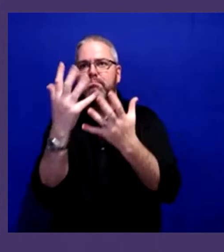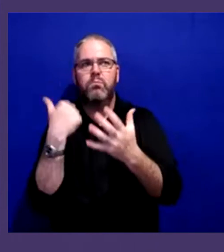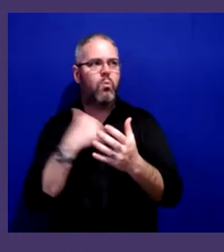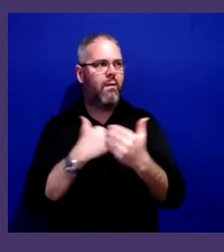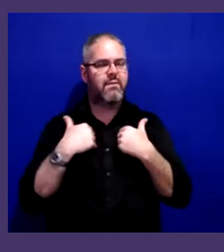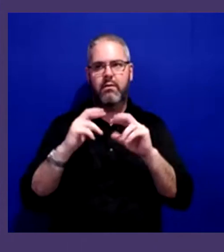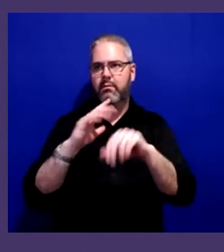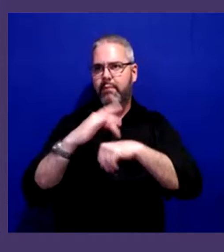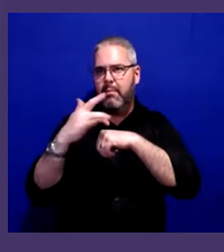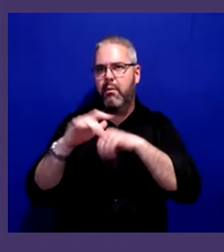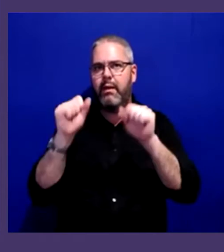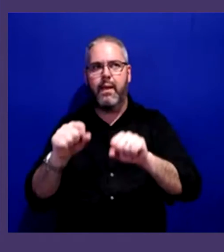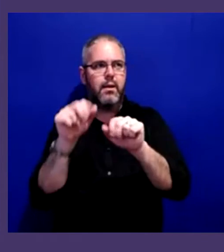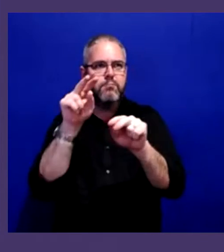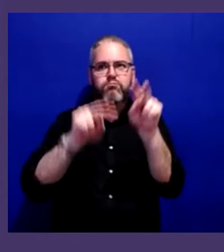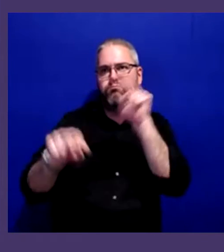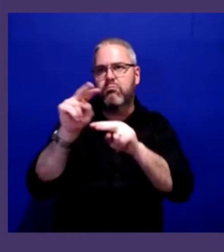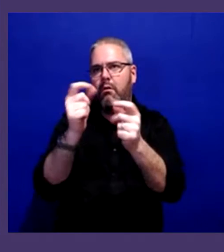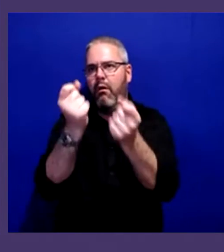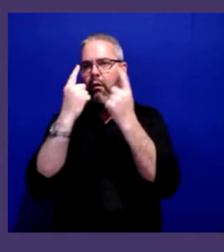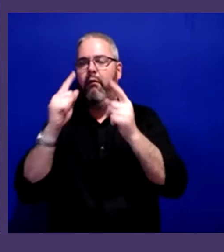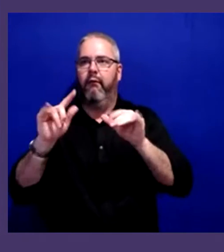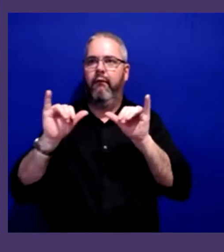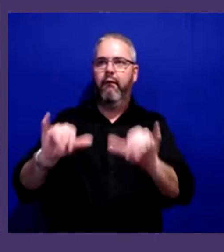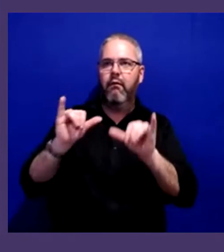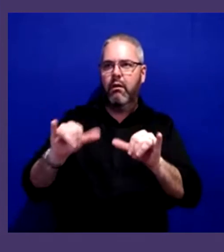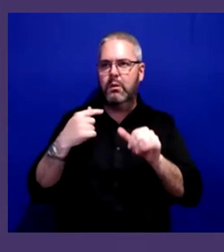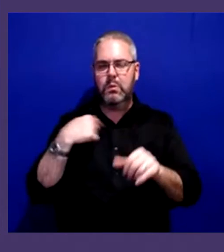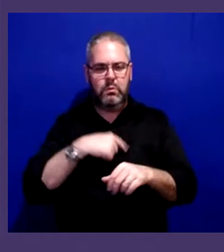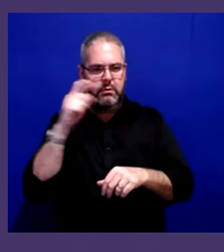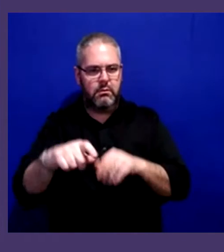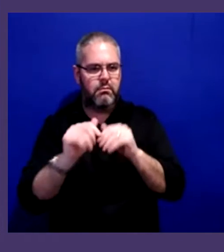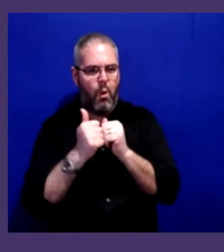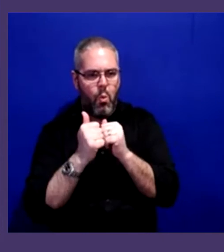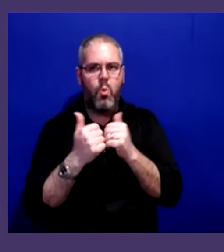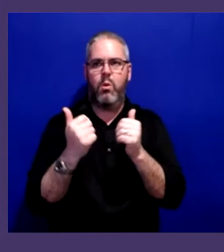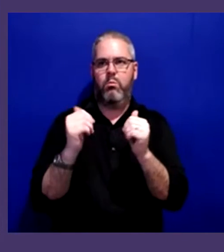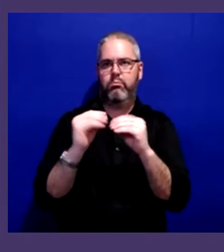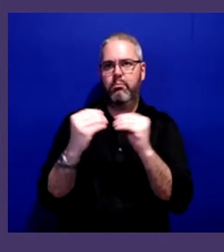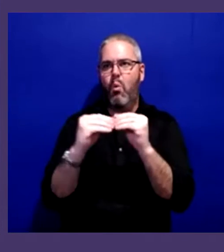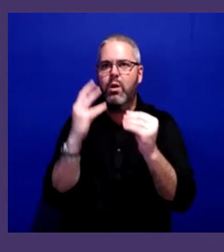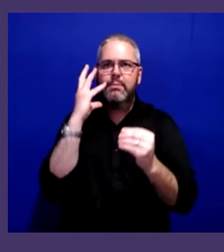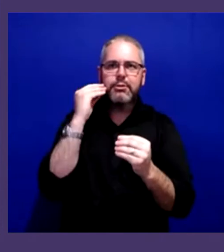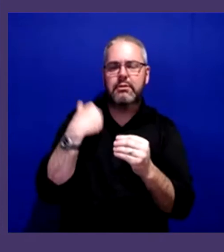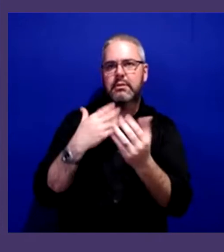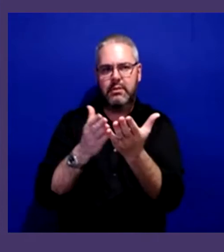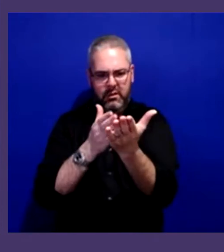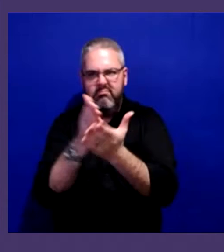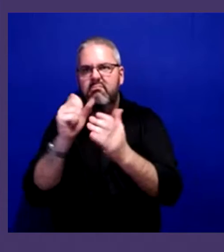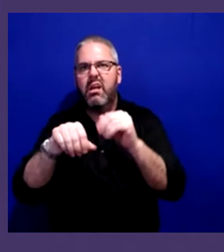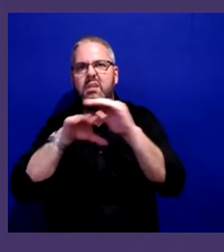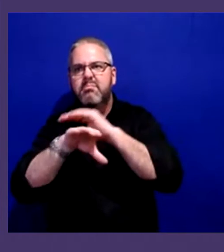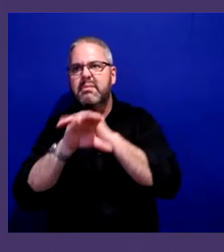start to understand what we need to do to make our experiences more accessible. But the guidelines themselves are just that,